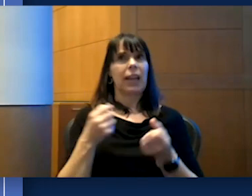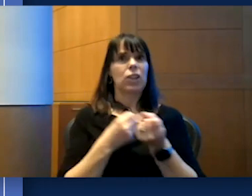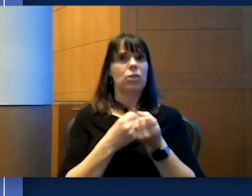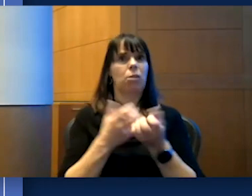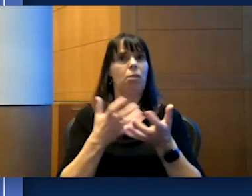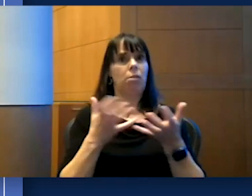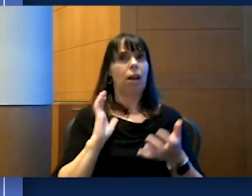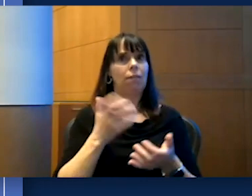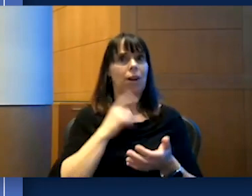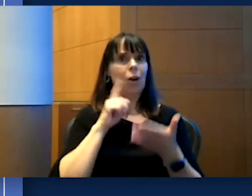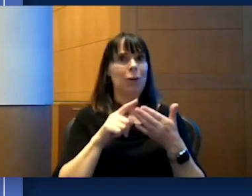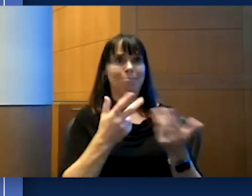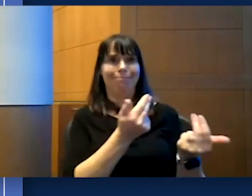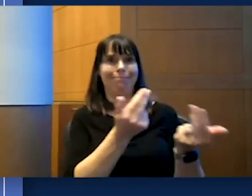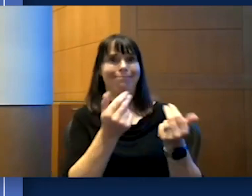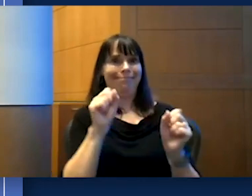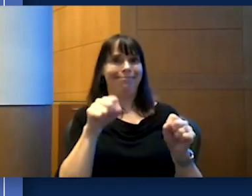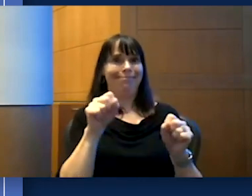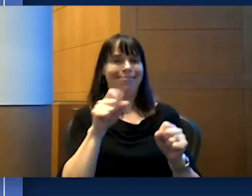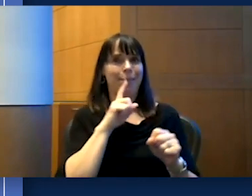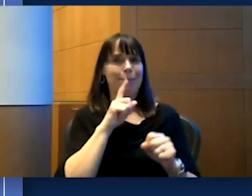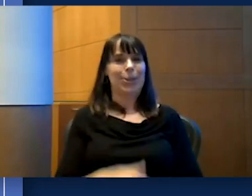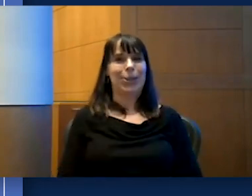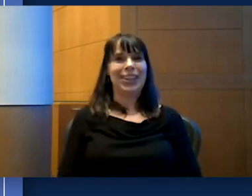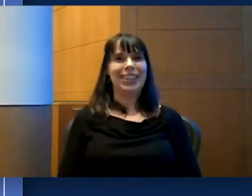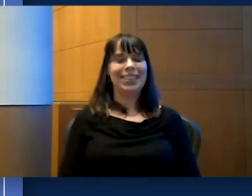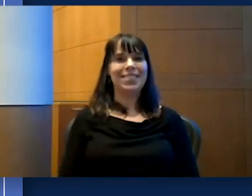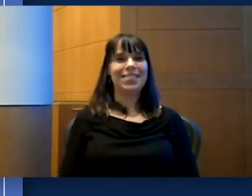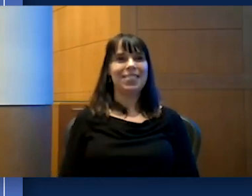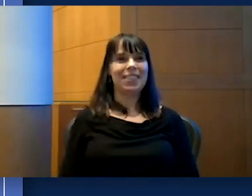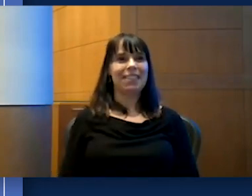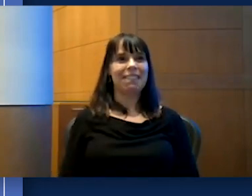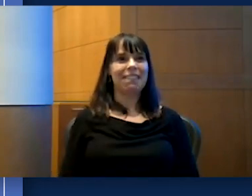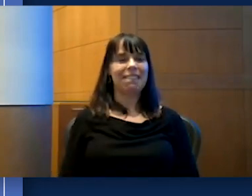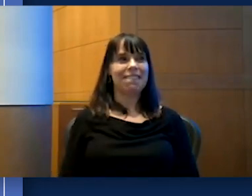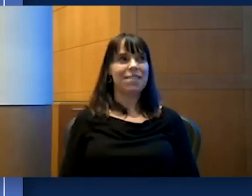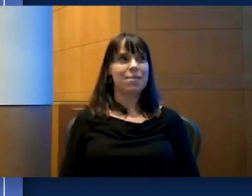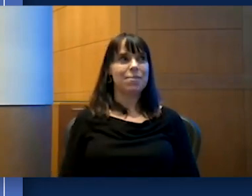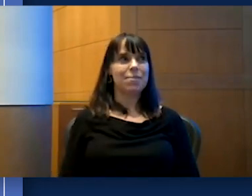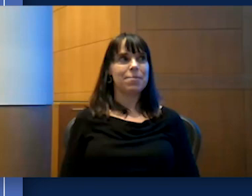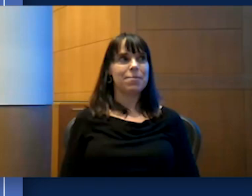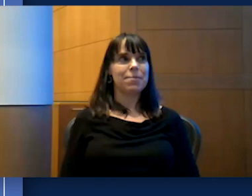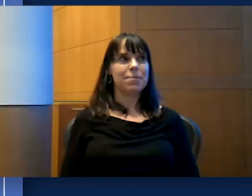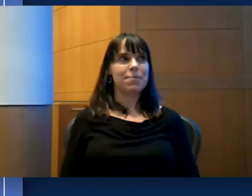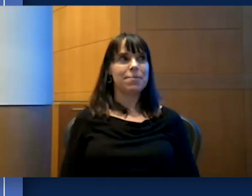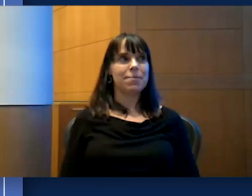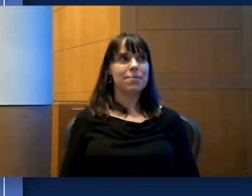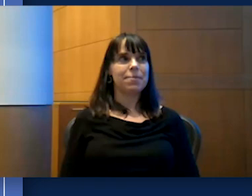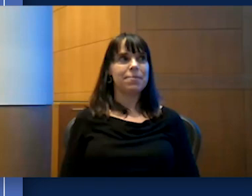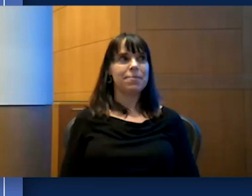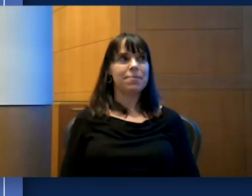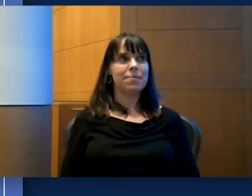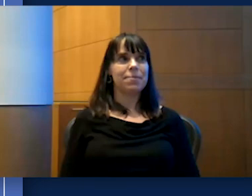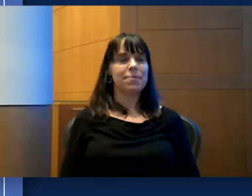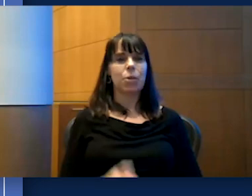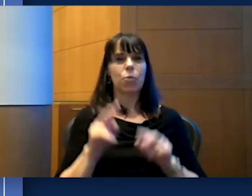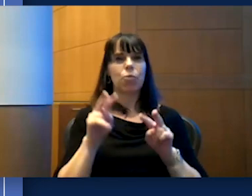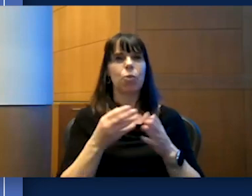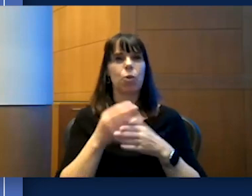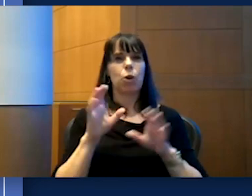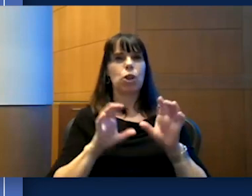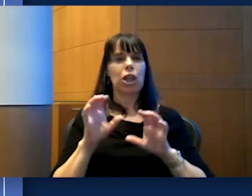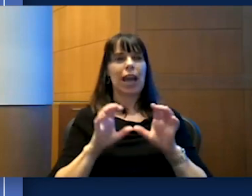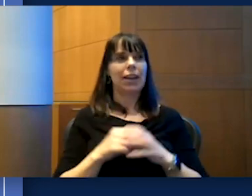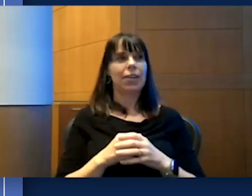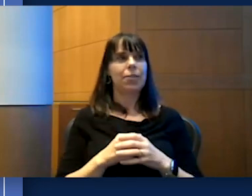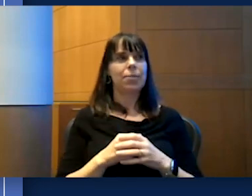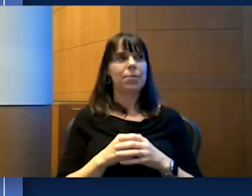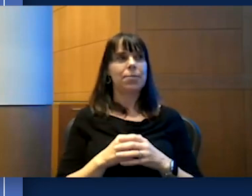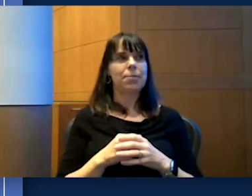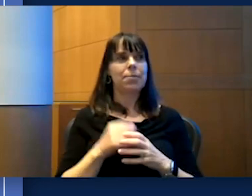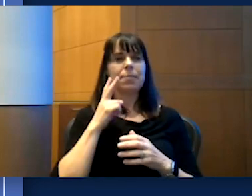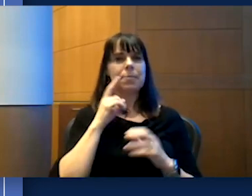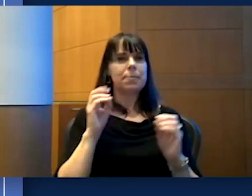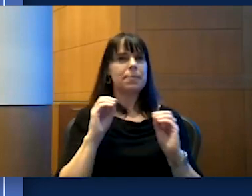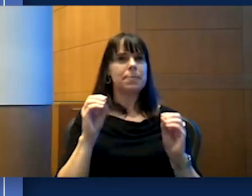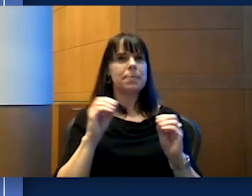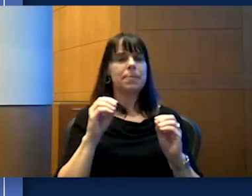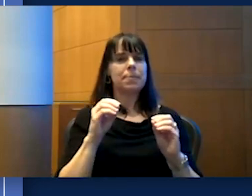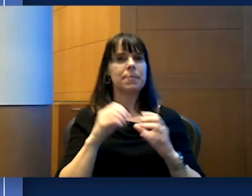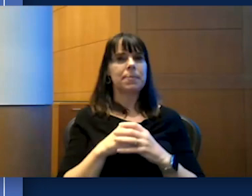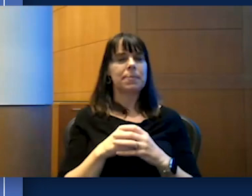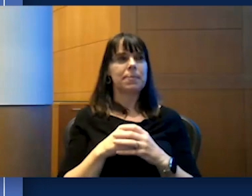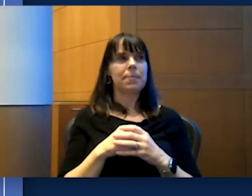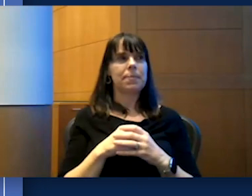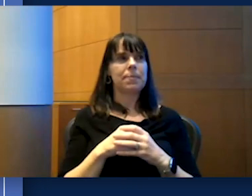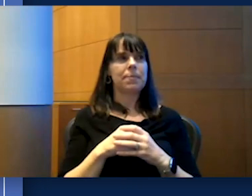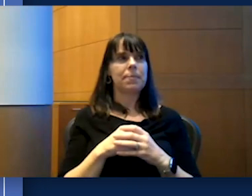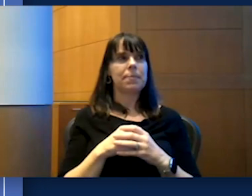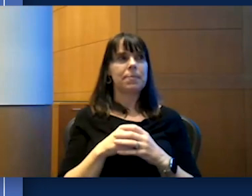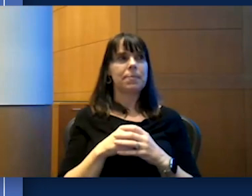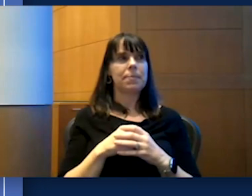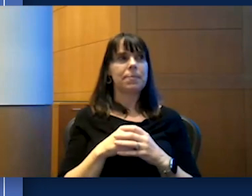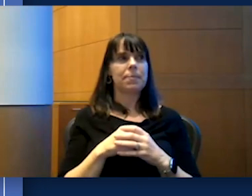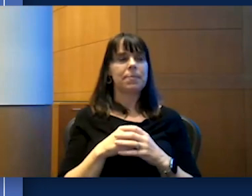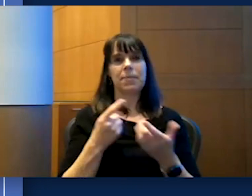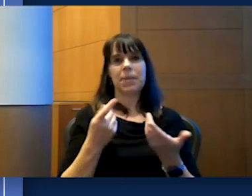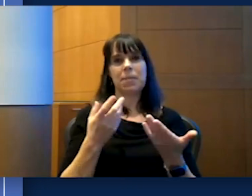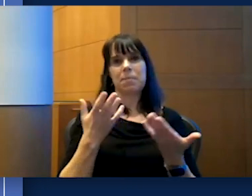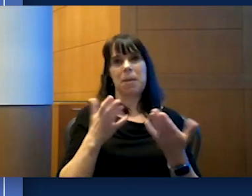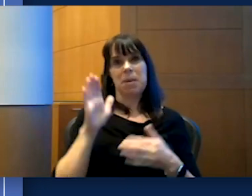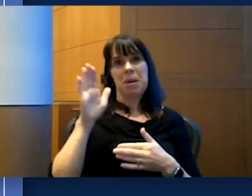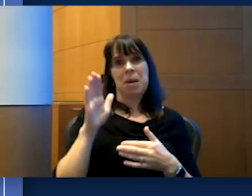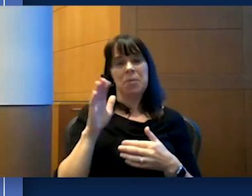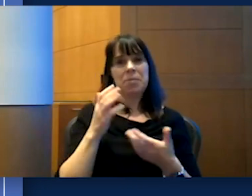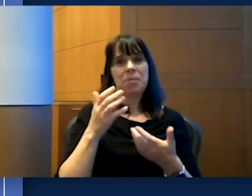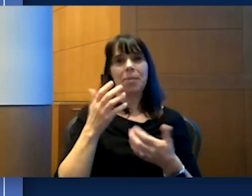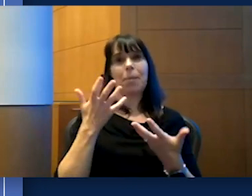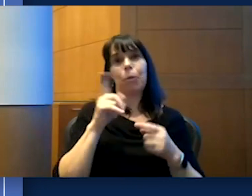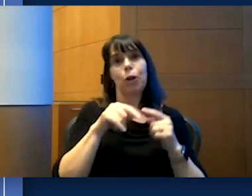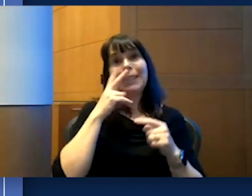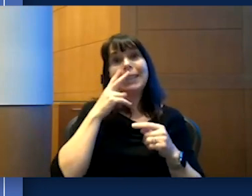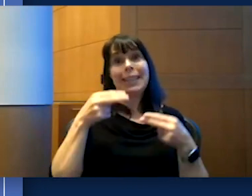Maybe the hand-raising was because they couldn't see the slides. That would make sense.